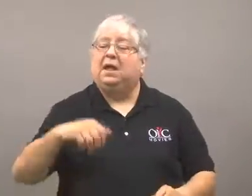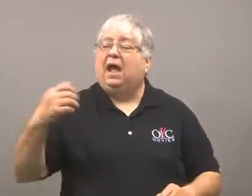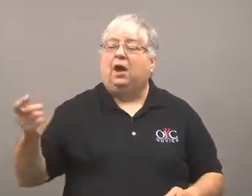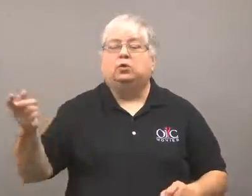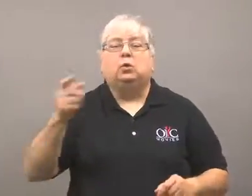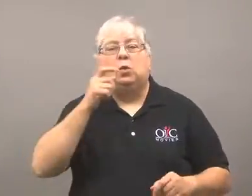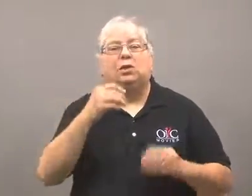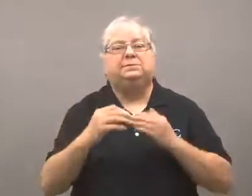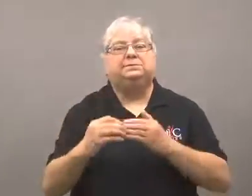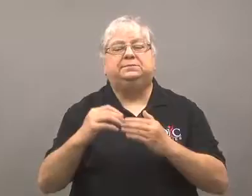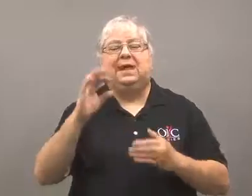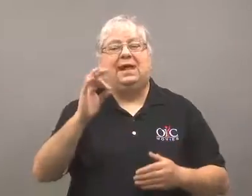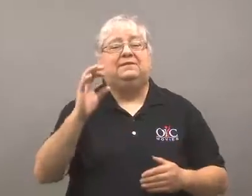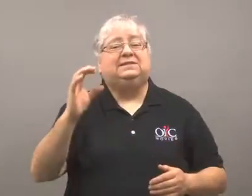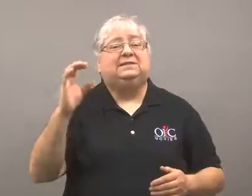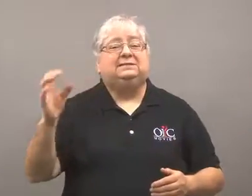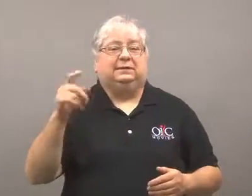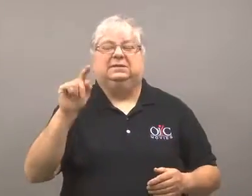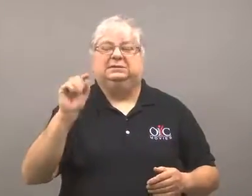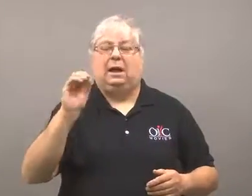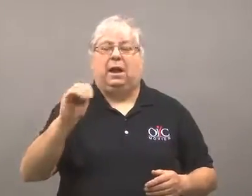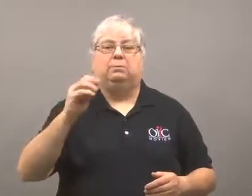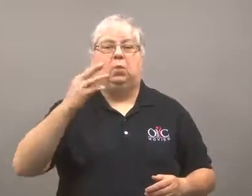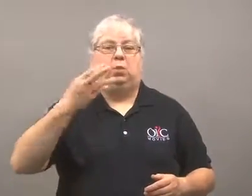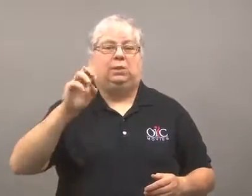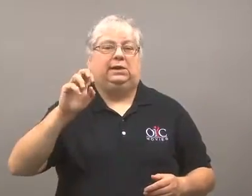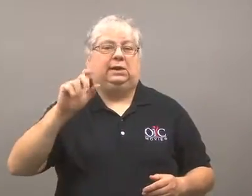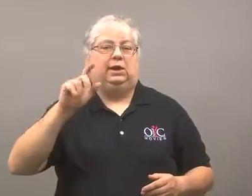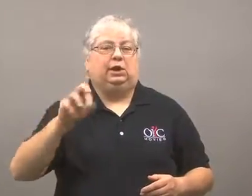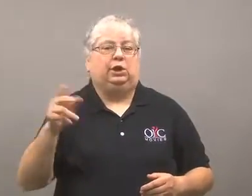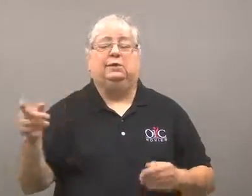Tom Wheeler is the director of the FCC.